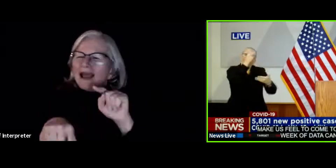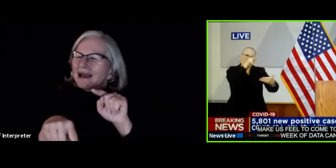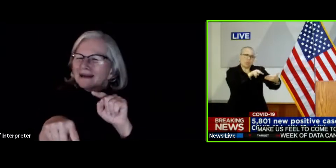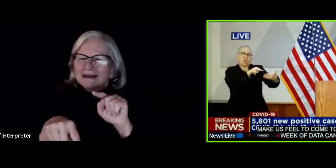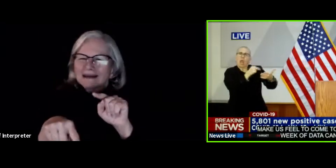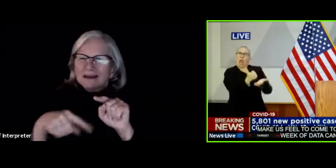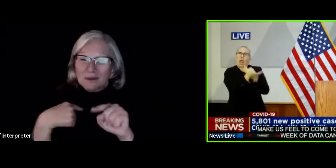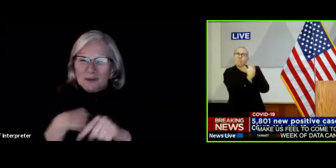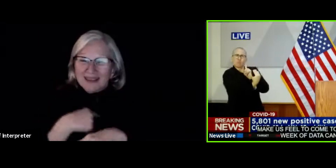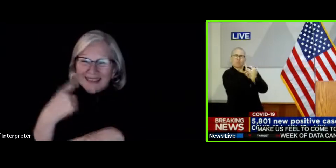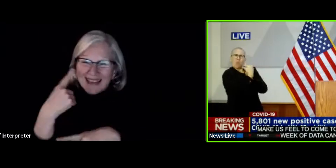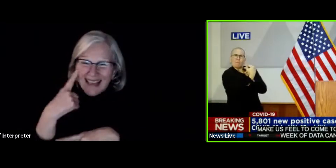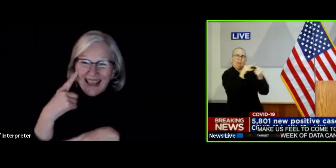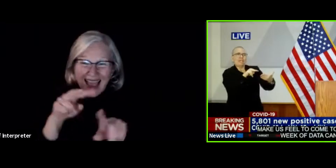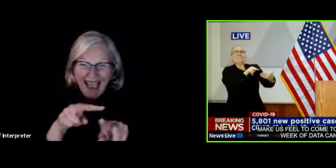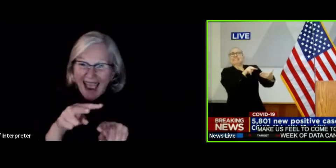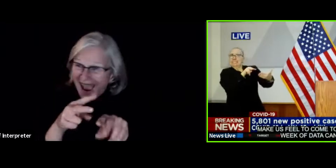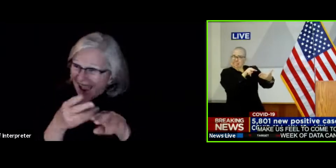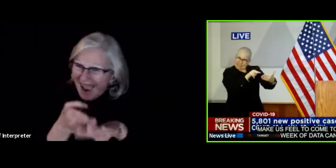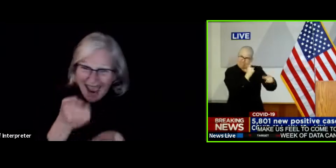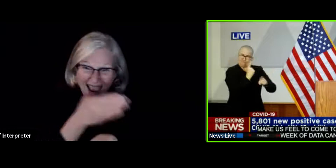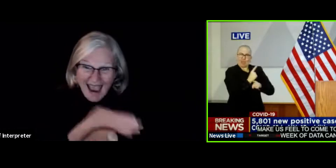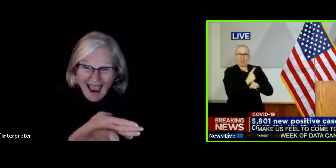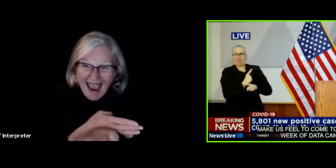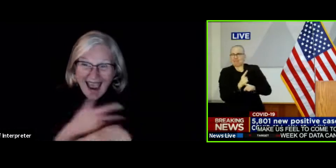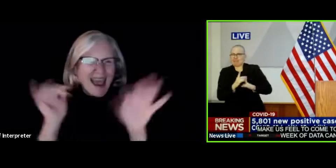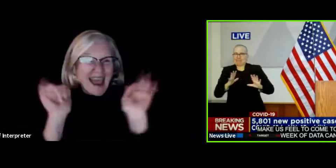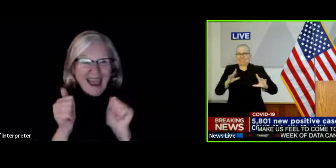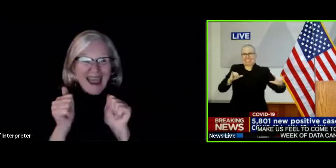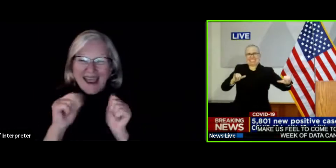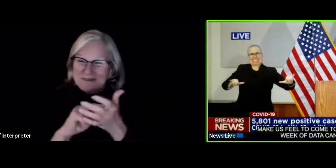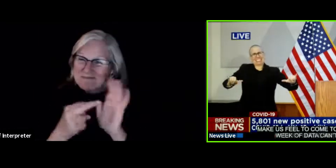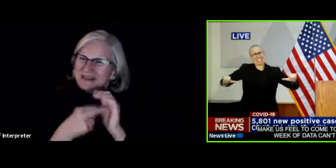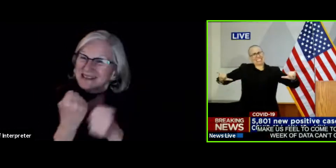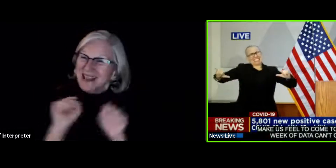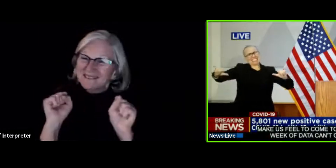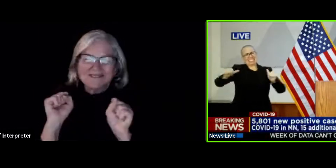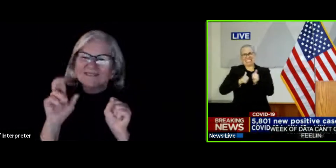PATH AND THAT'S CERTAINLY BEEN A LESSON LEARNED FROM OTHER STATES AND FROM OUR OWN EXPERIENCE OVER THE